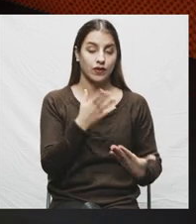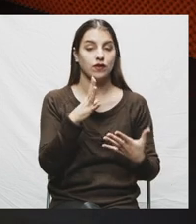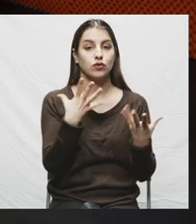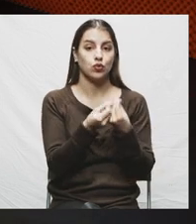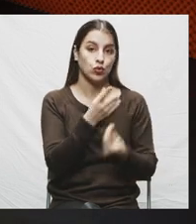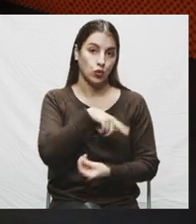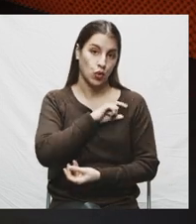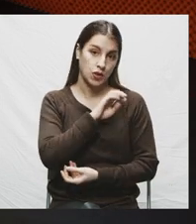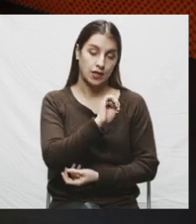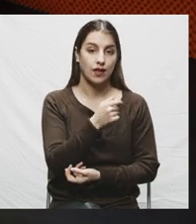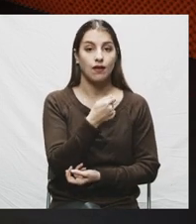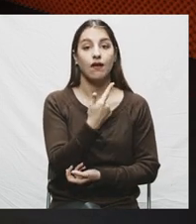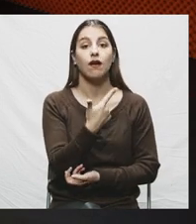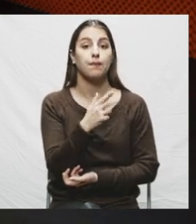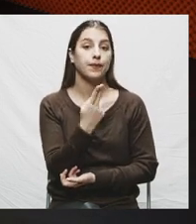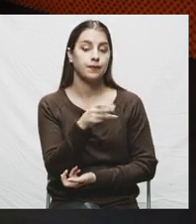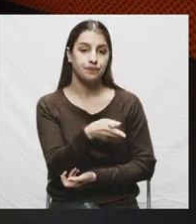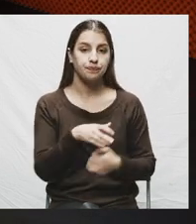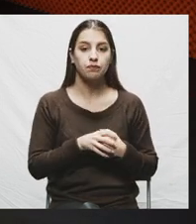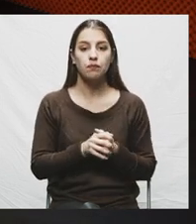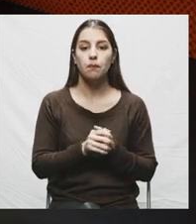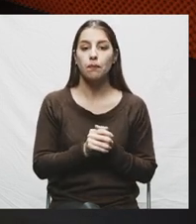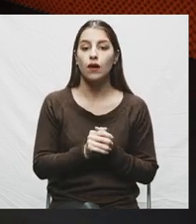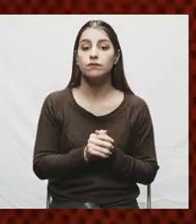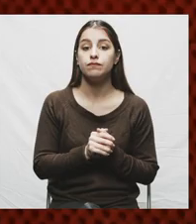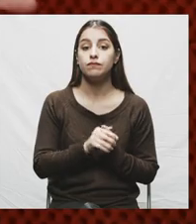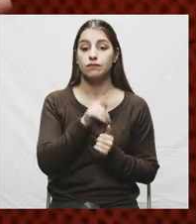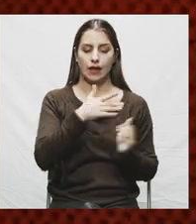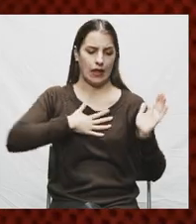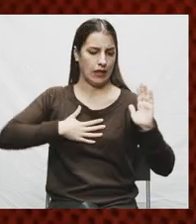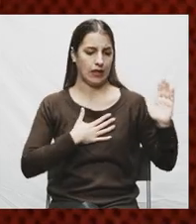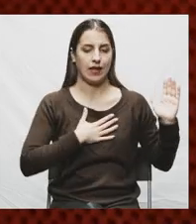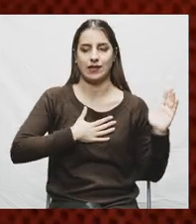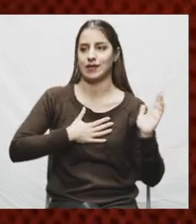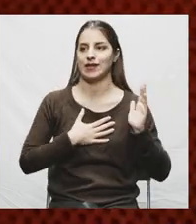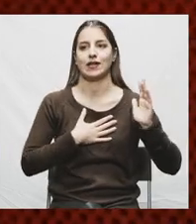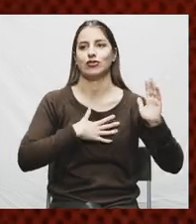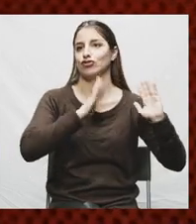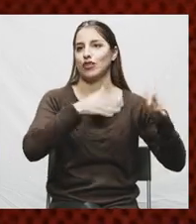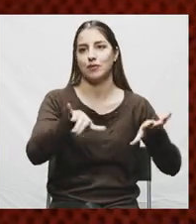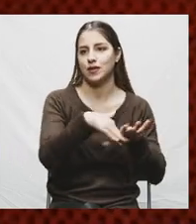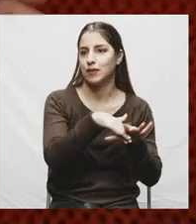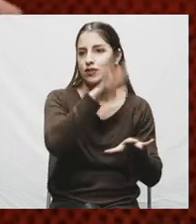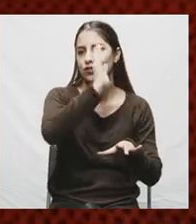Francisco Camacho is this... enormousness for Portuguese contemporary Dance. You’ve travelled the whole world,